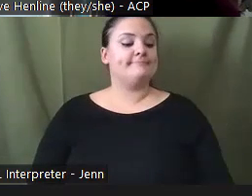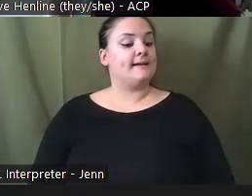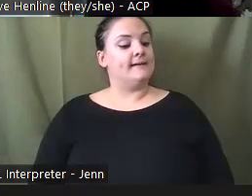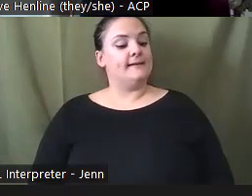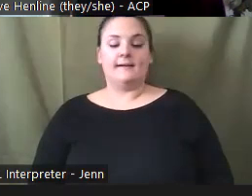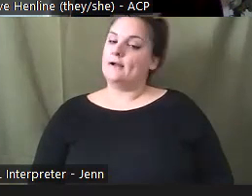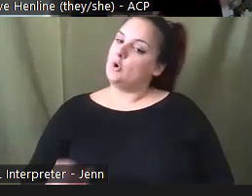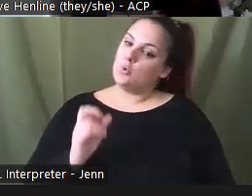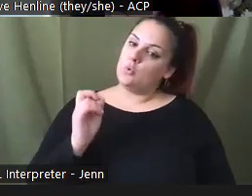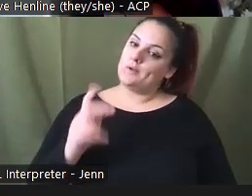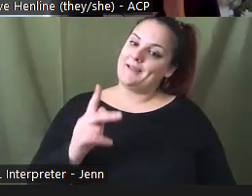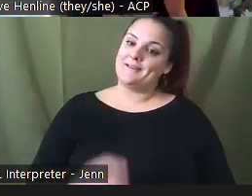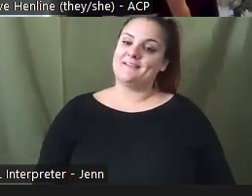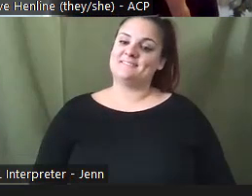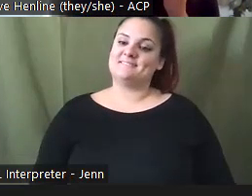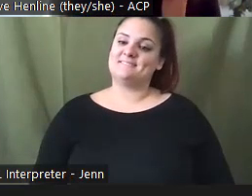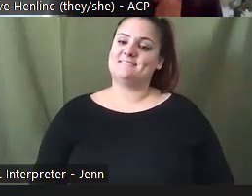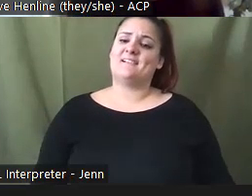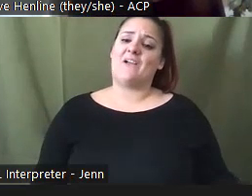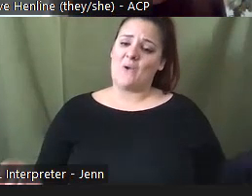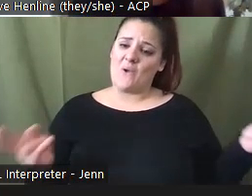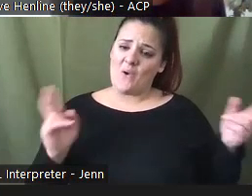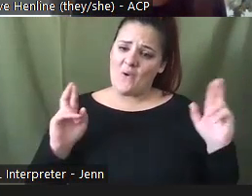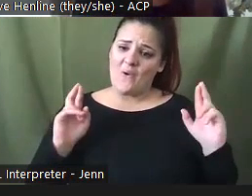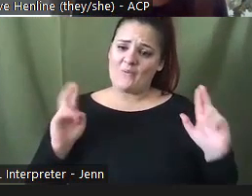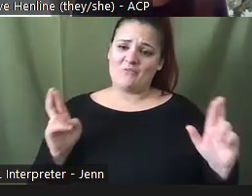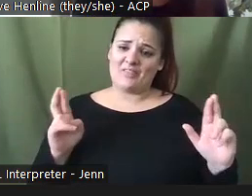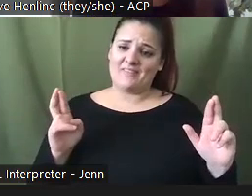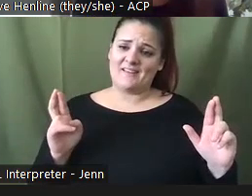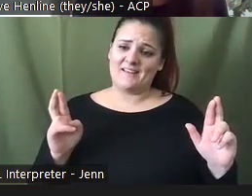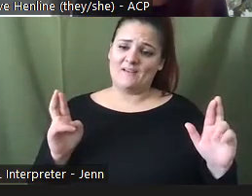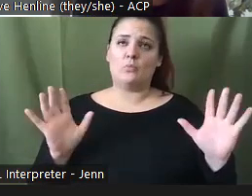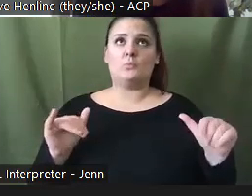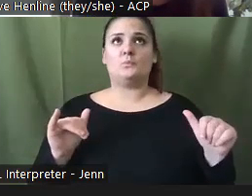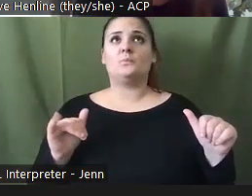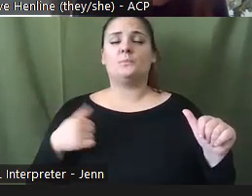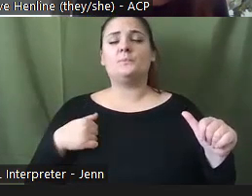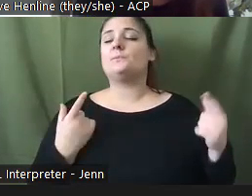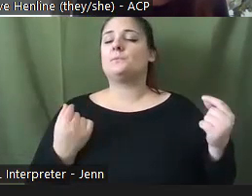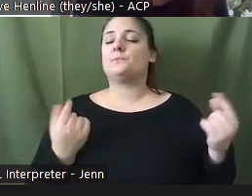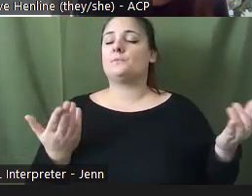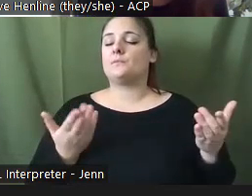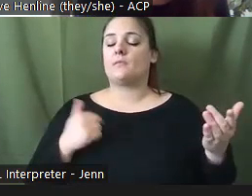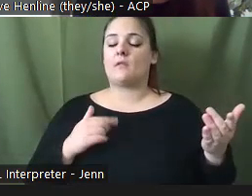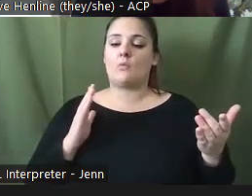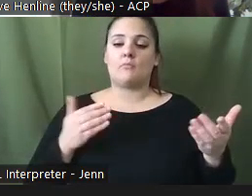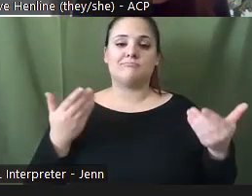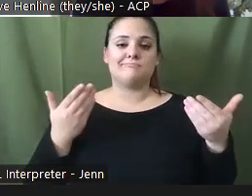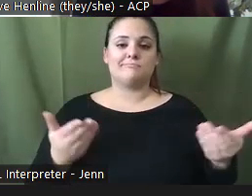So hopefully we can, what I will do is I'm going to go ahead and put the link to